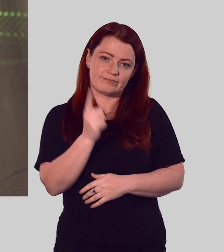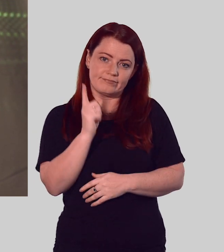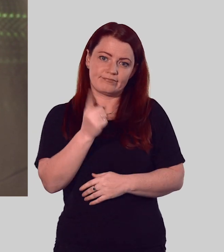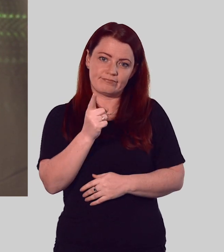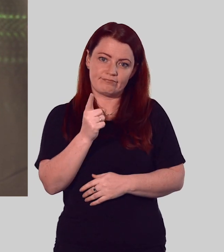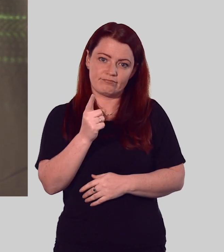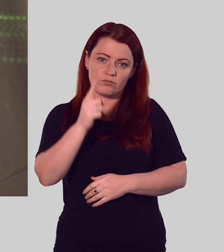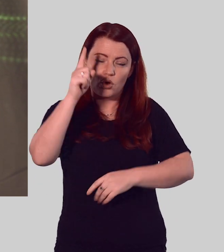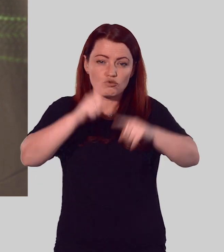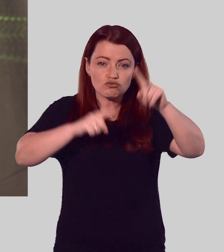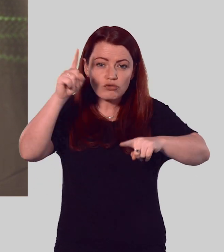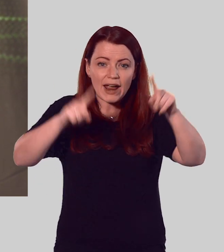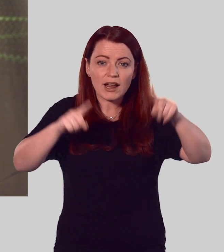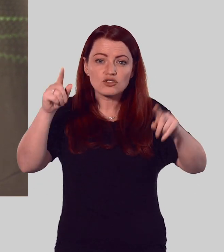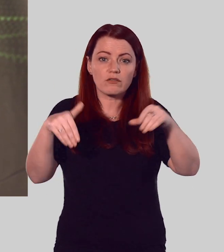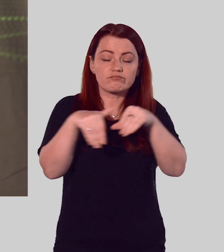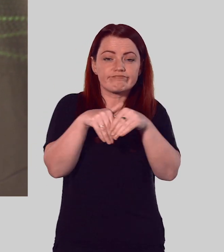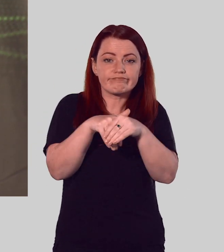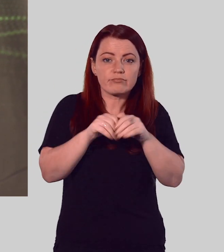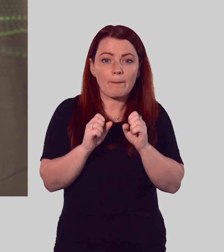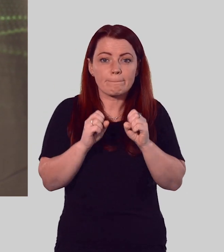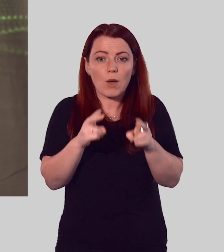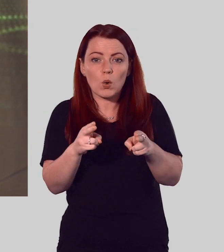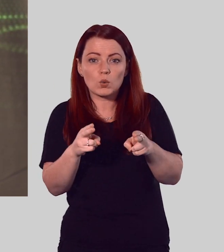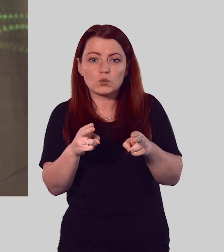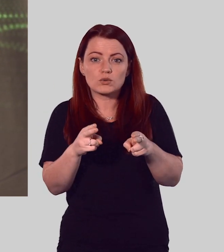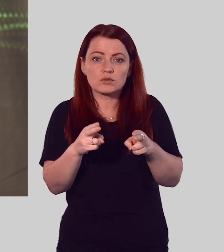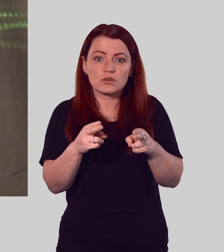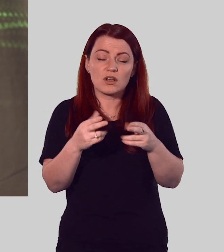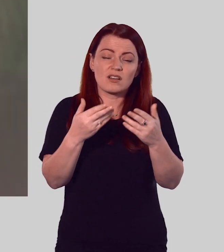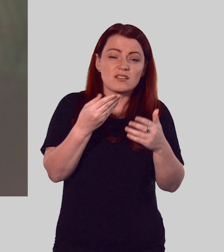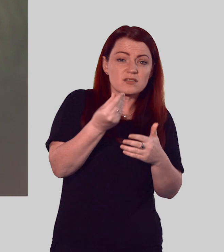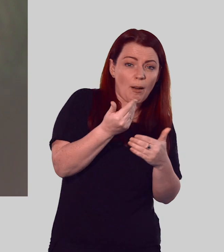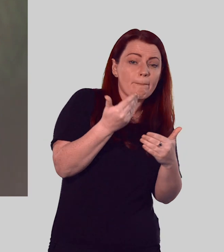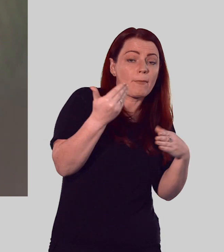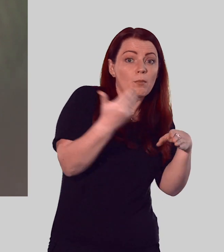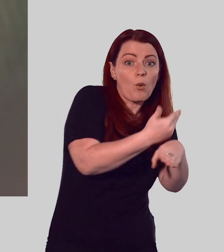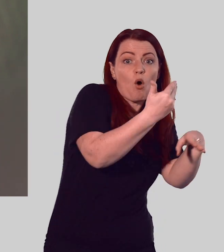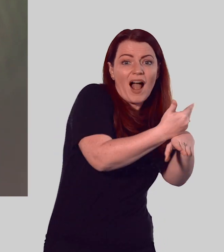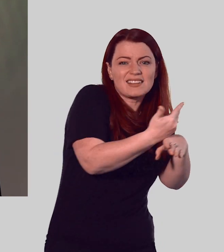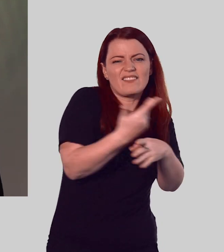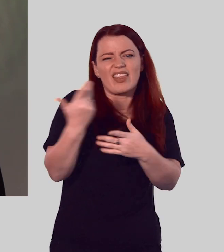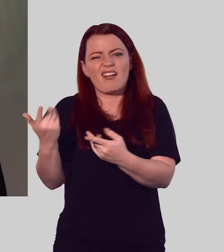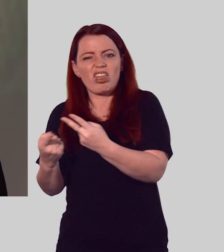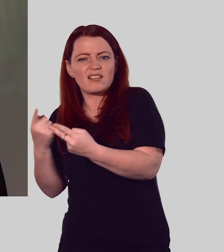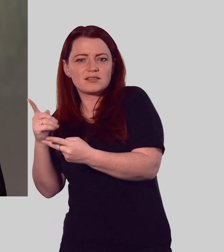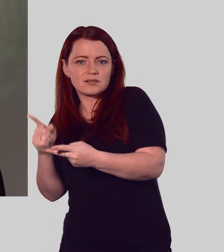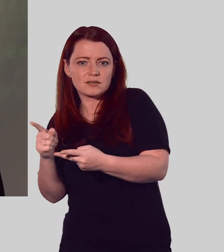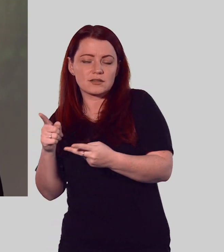participation modes, some more active than others and a range of ways that the audience could